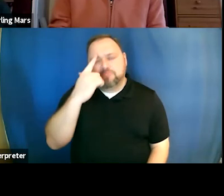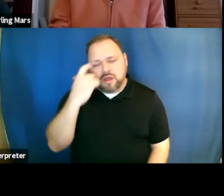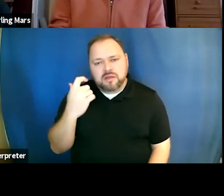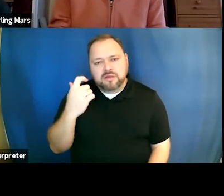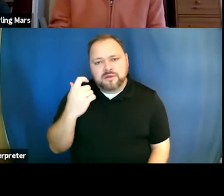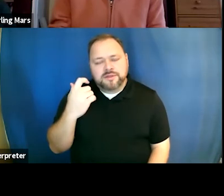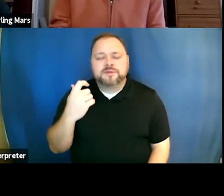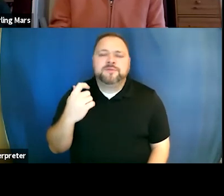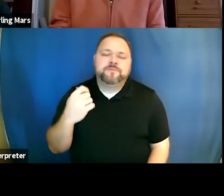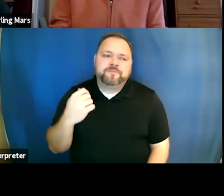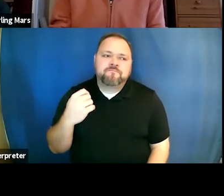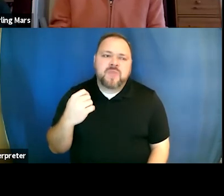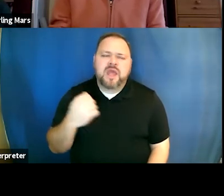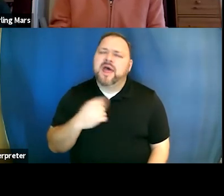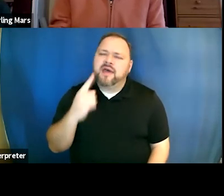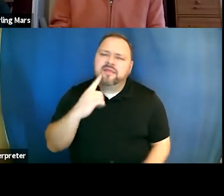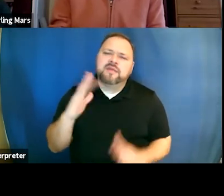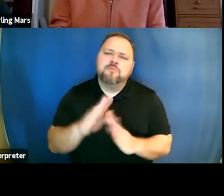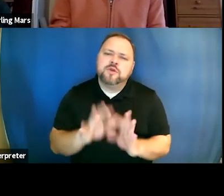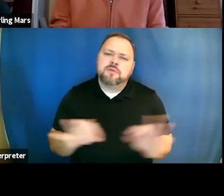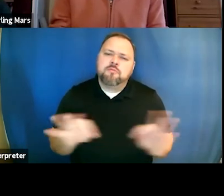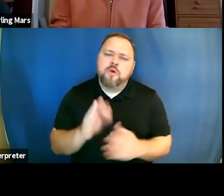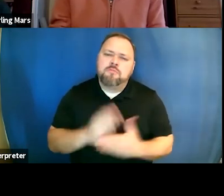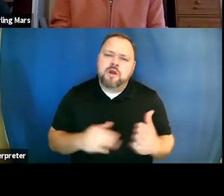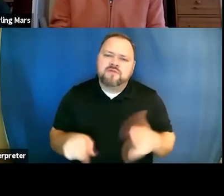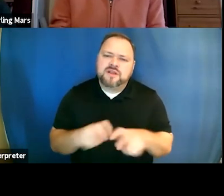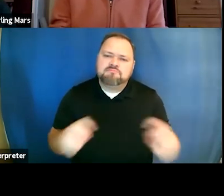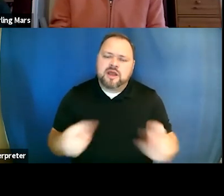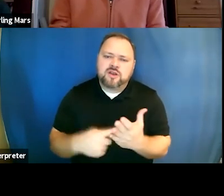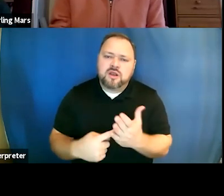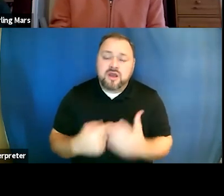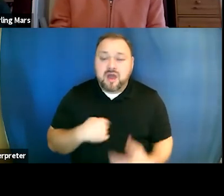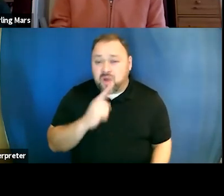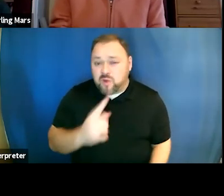the most important part of this panel discussion is I really wanted to hear from each of you